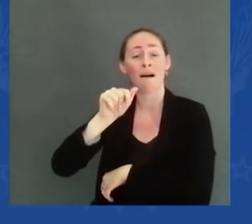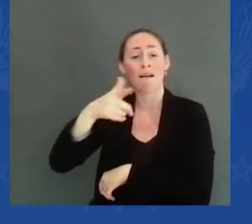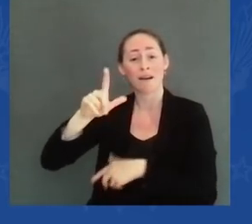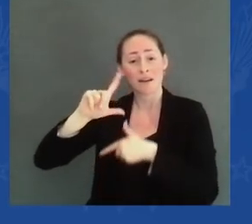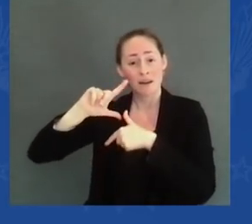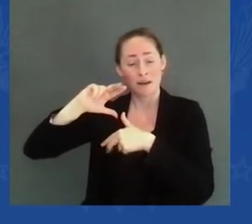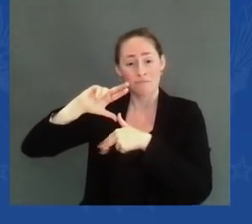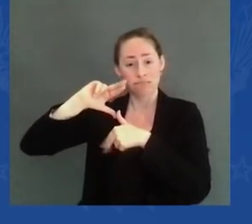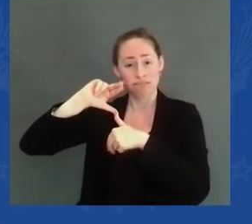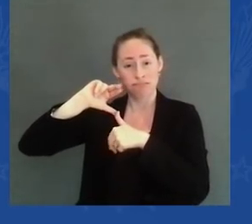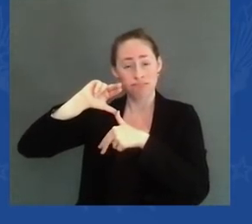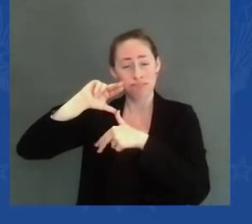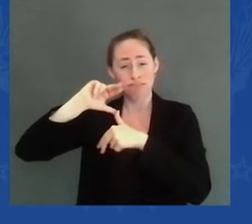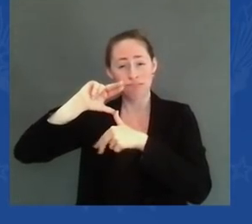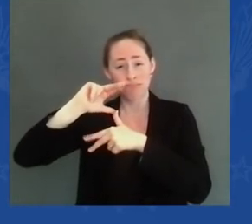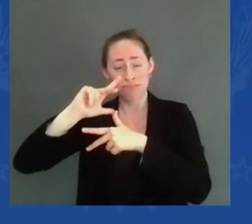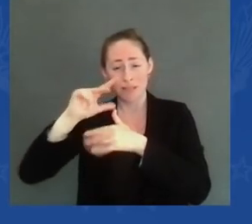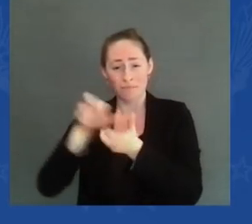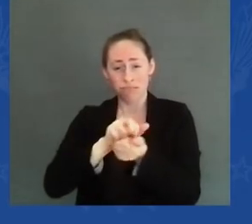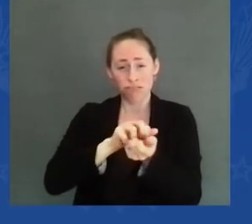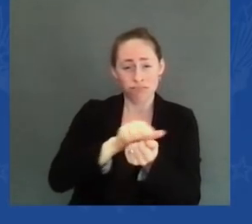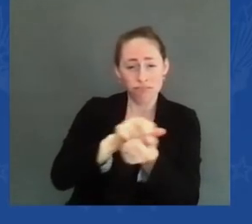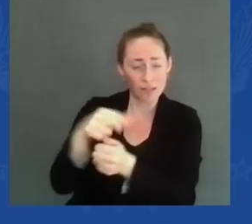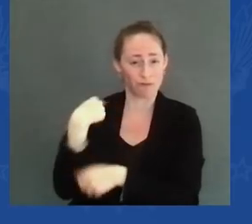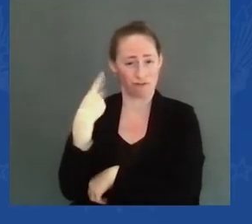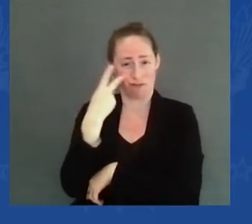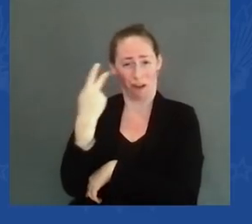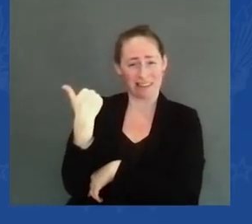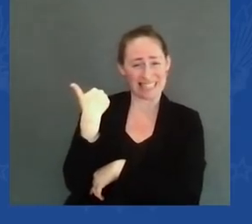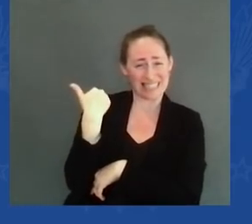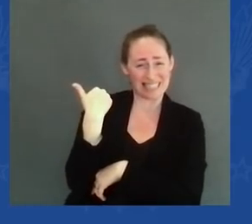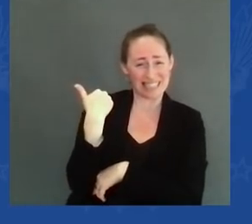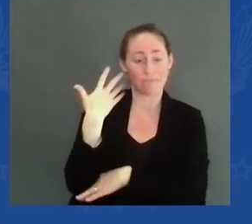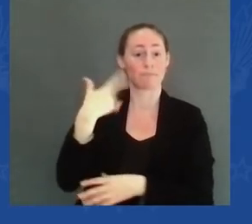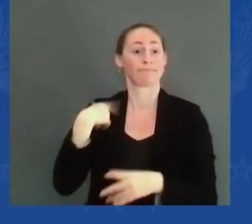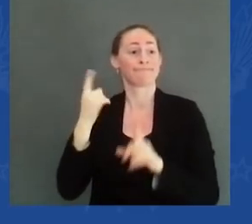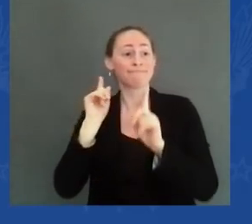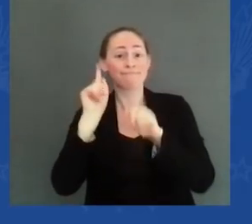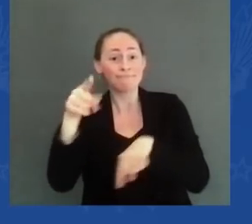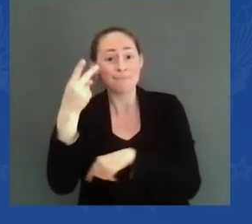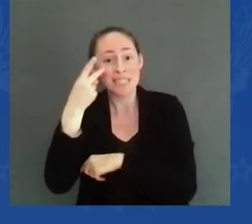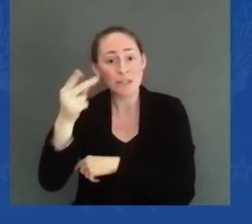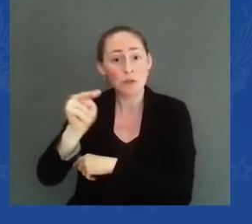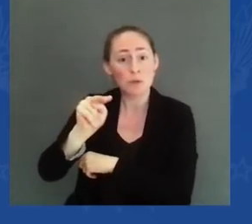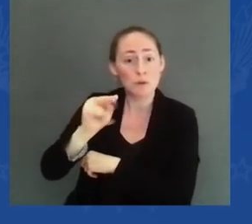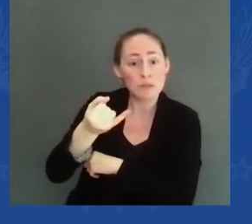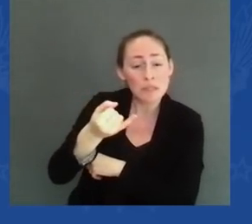to New Jersey, and Pennsylvania, to a lesser extent; Delaware, to a lesser extent; and New York --